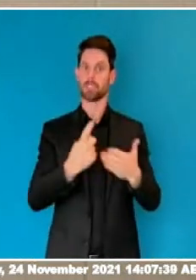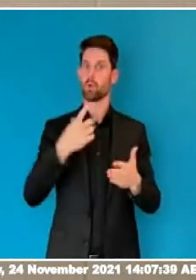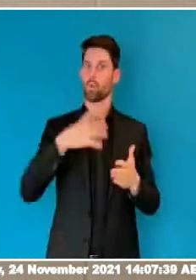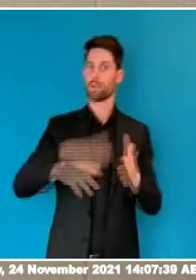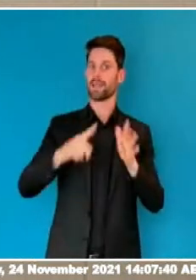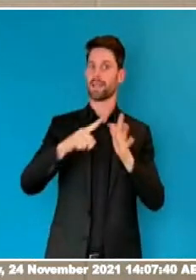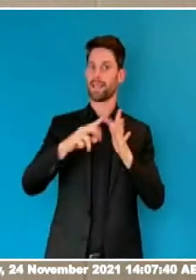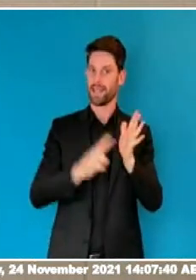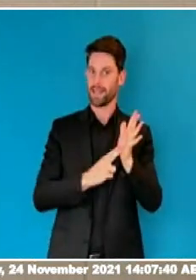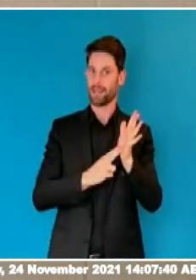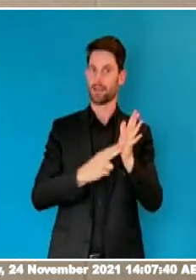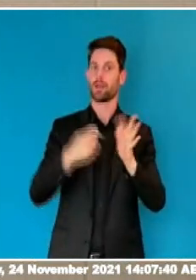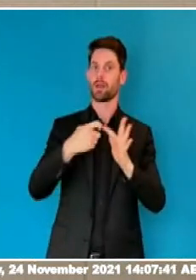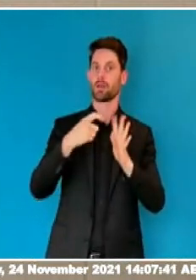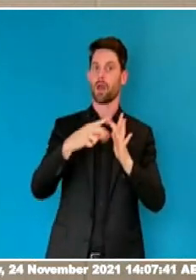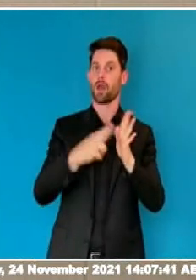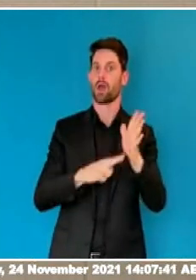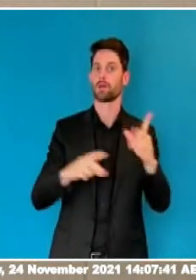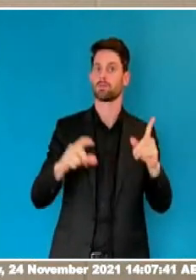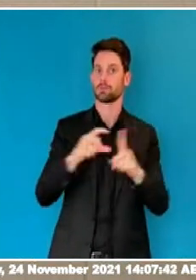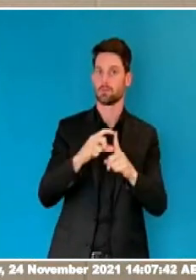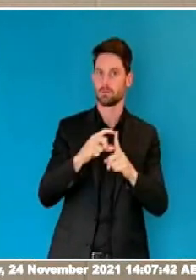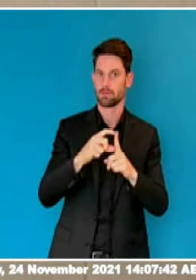financial contribution towards this work.